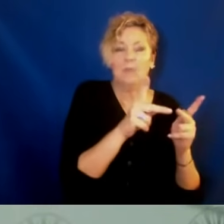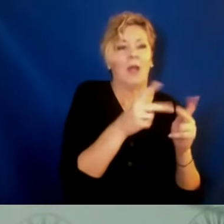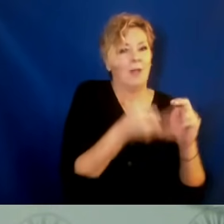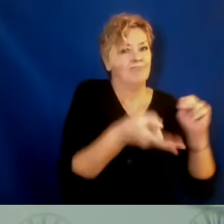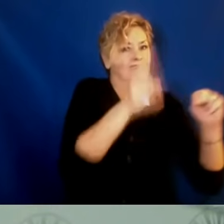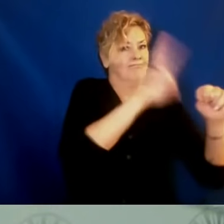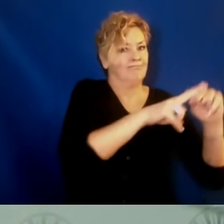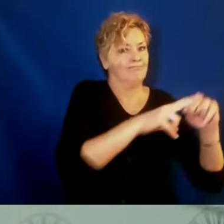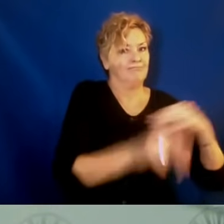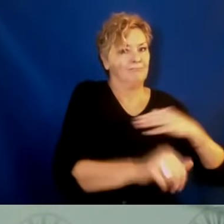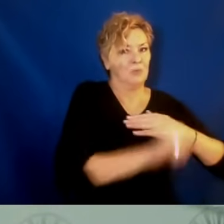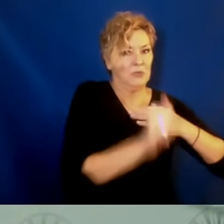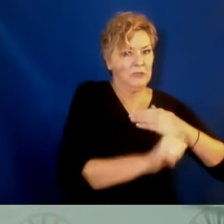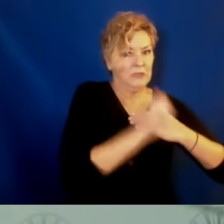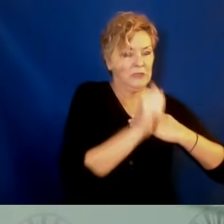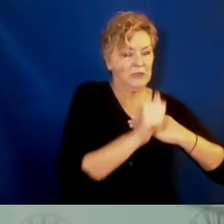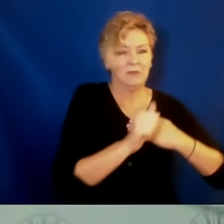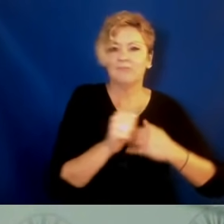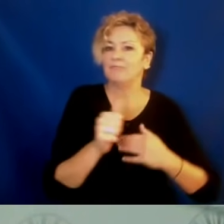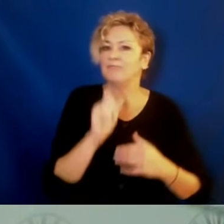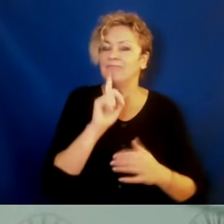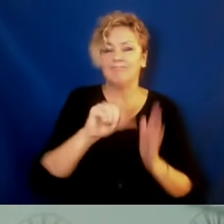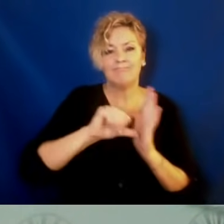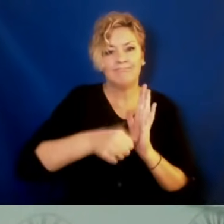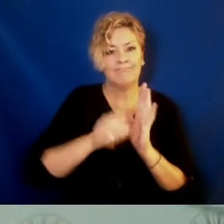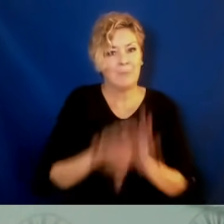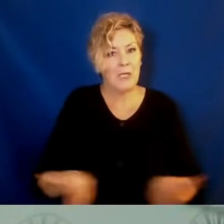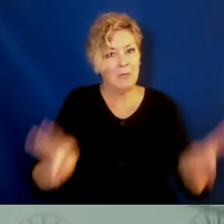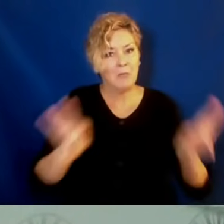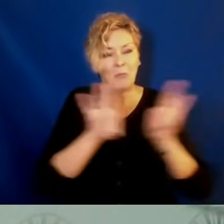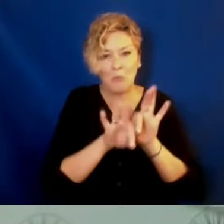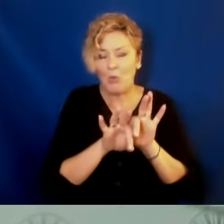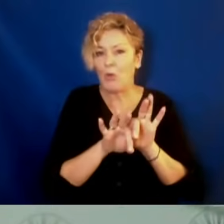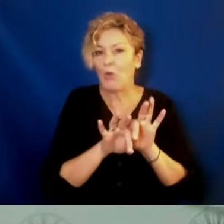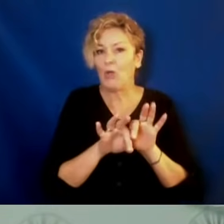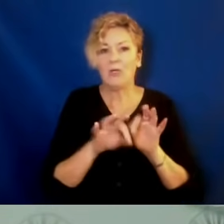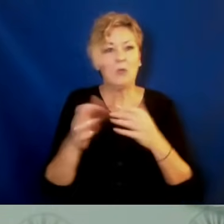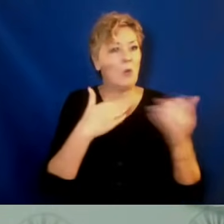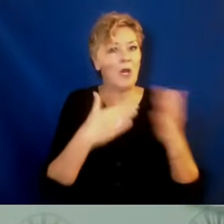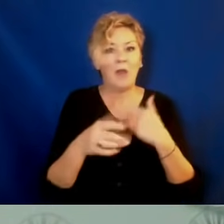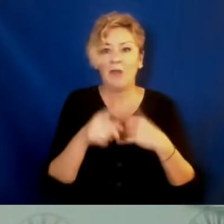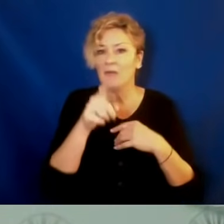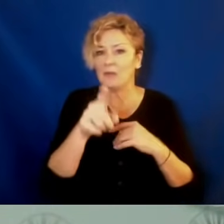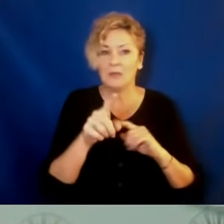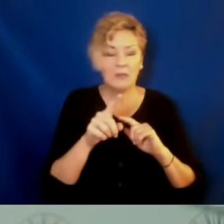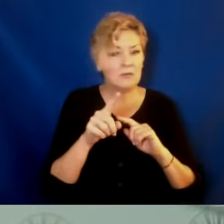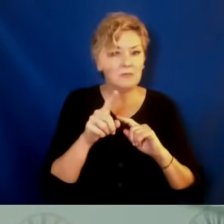The recent increase cases in the lower mainland and particularly in Fraser health are an example of this.